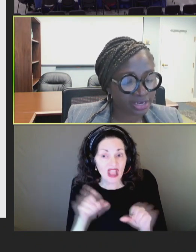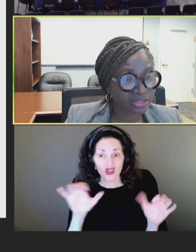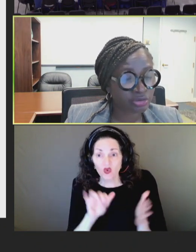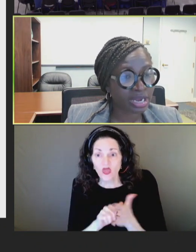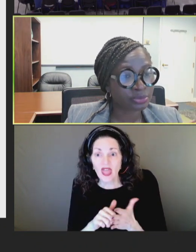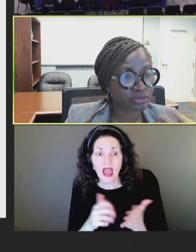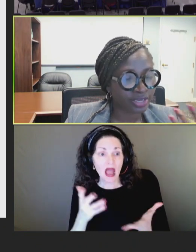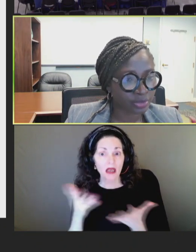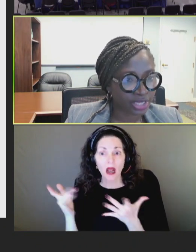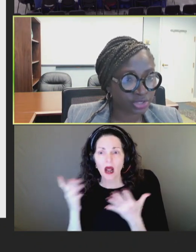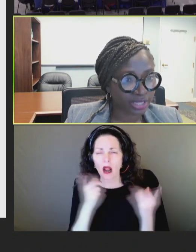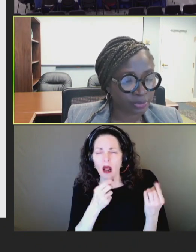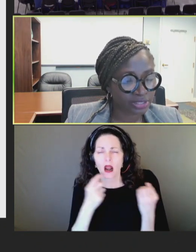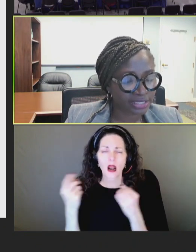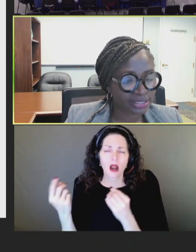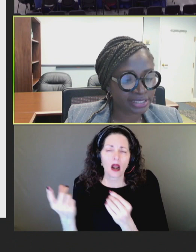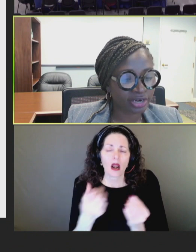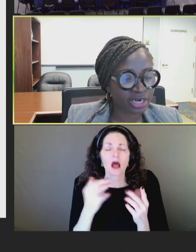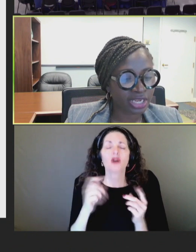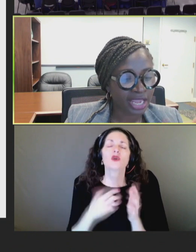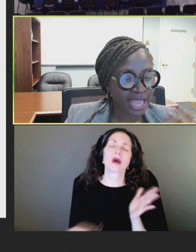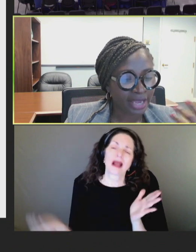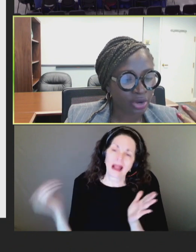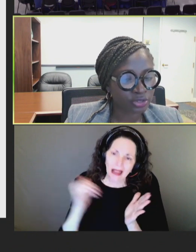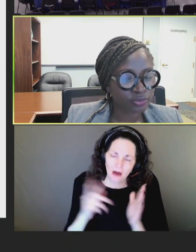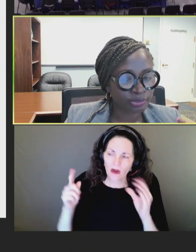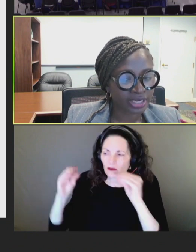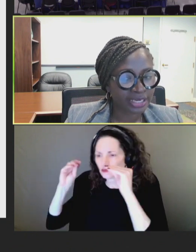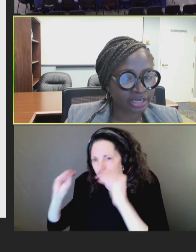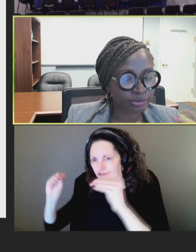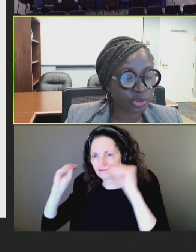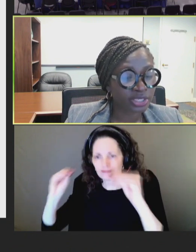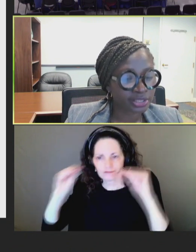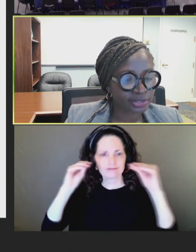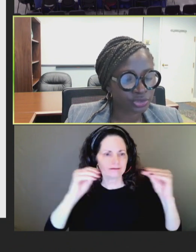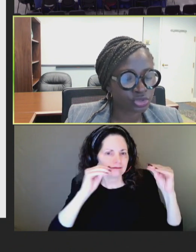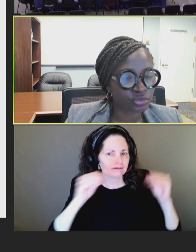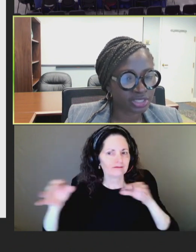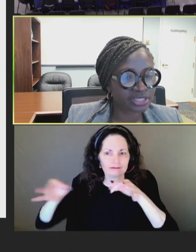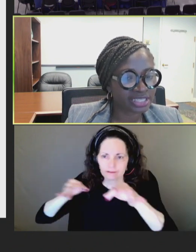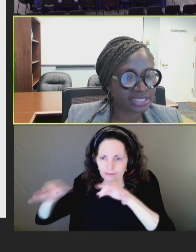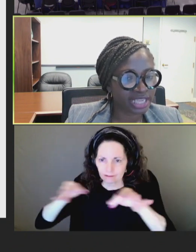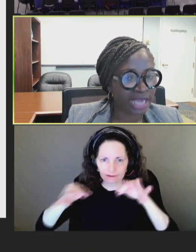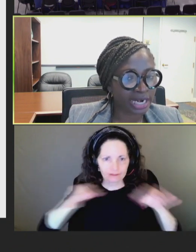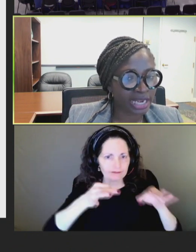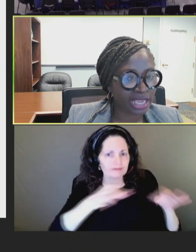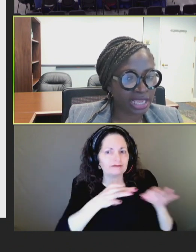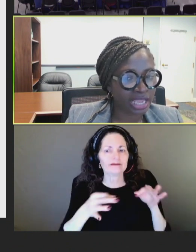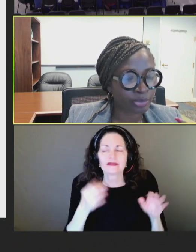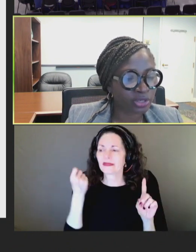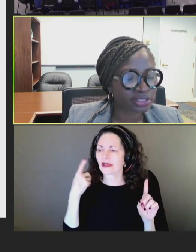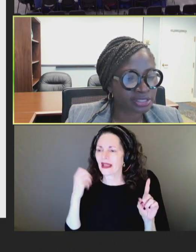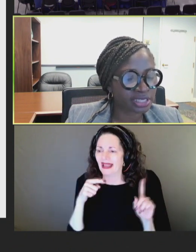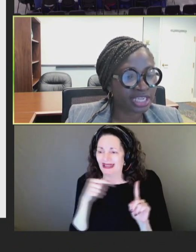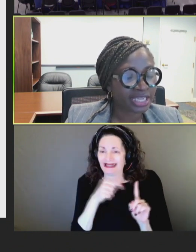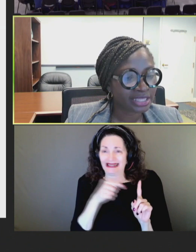another round of education that was necessary and us repeatedly pointing to, this is an -- a policy.